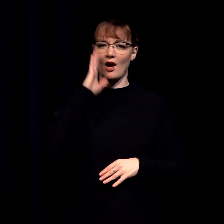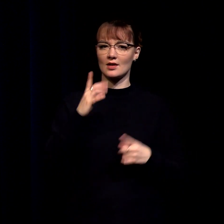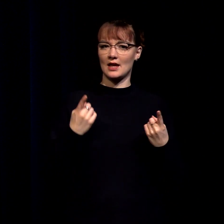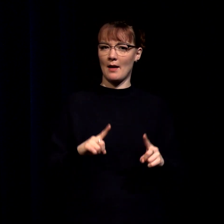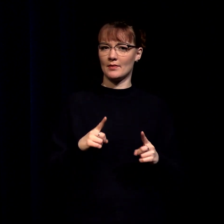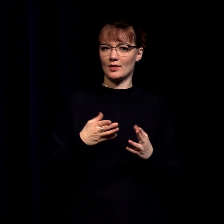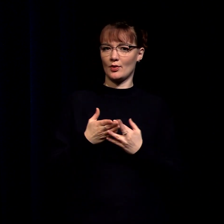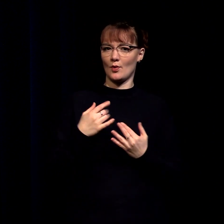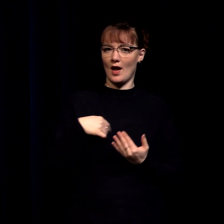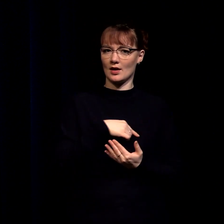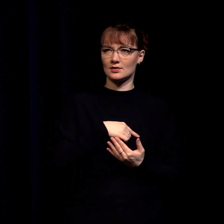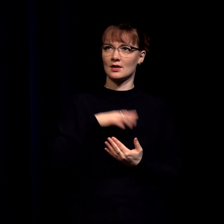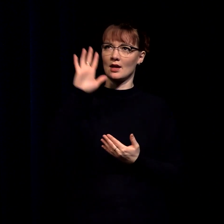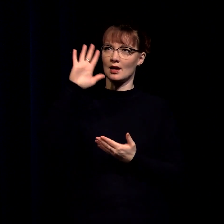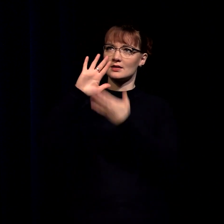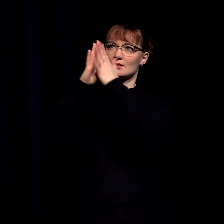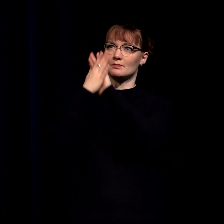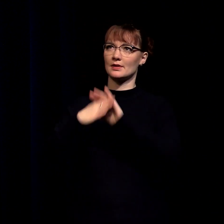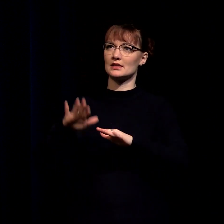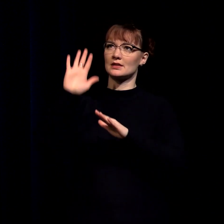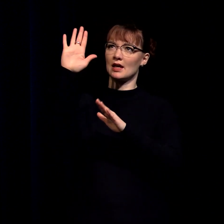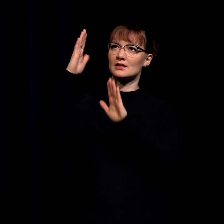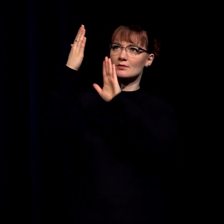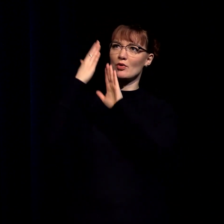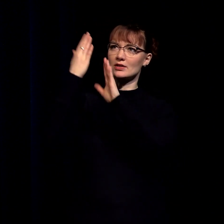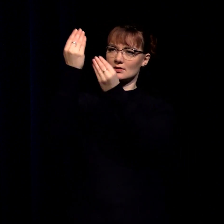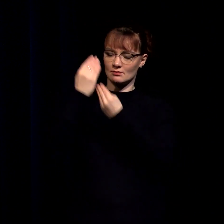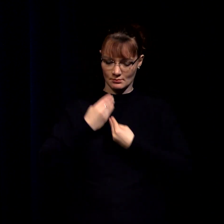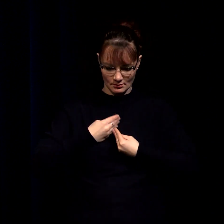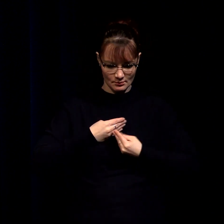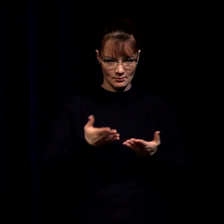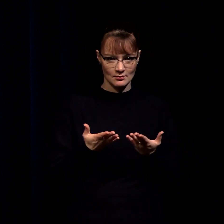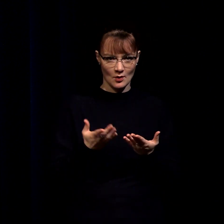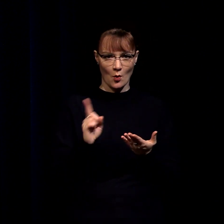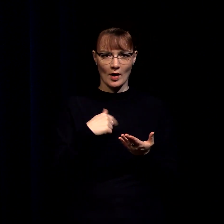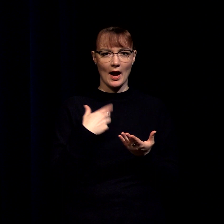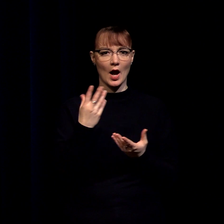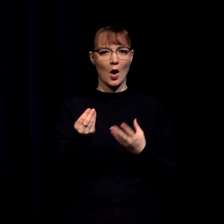bringing the peace and the presence and the power of Jesus wherever we go. Our gifts and our passions are being